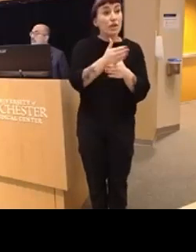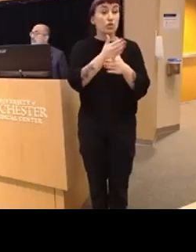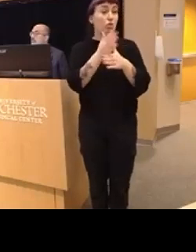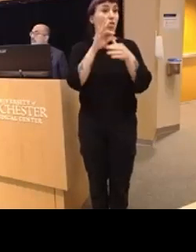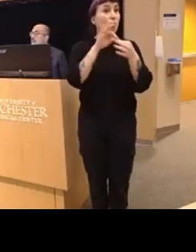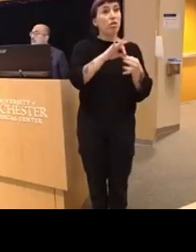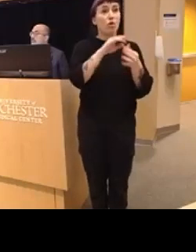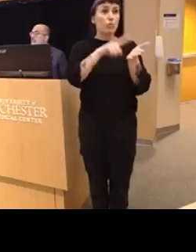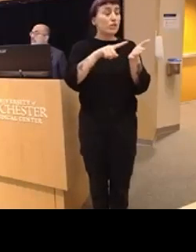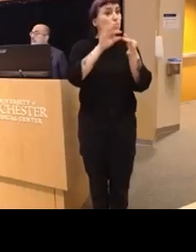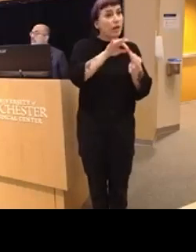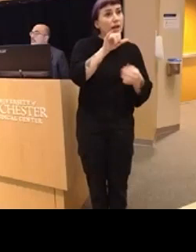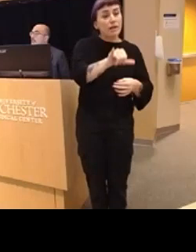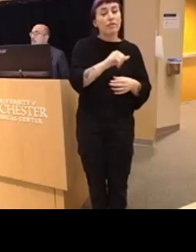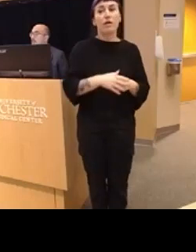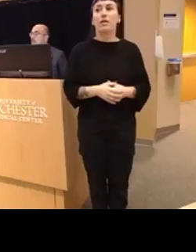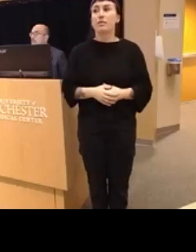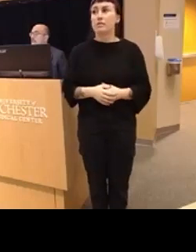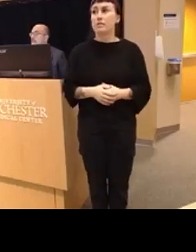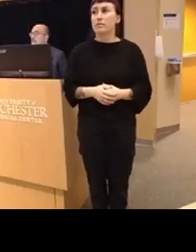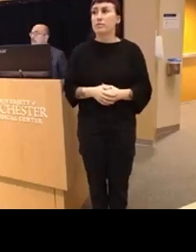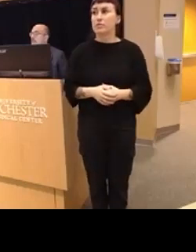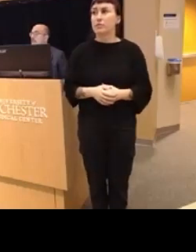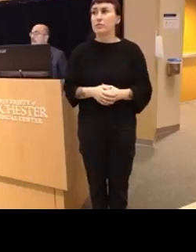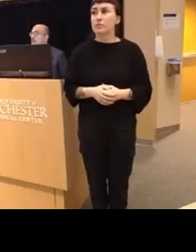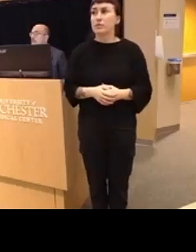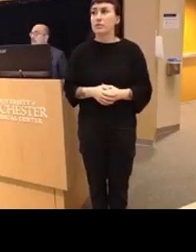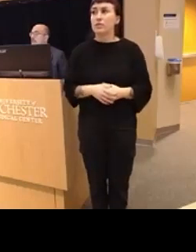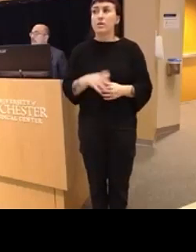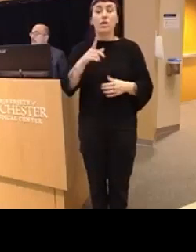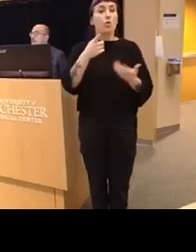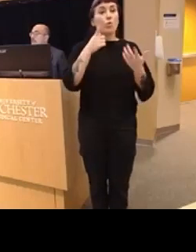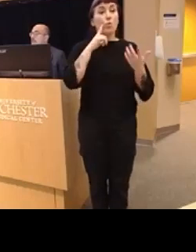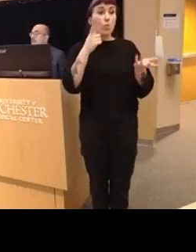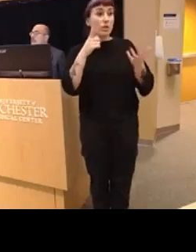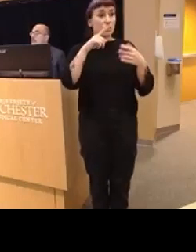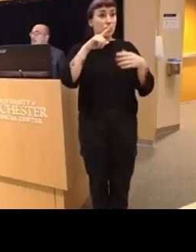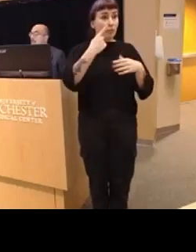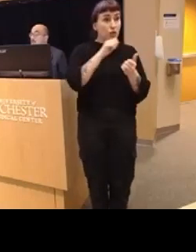would the what would be the first line do you do or is there any research study coming up yeah so